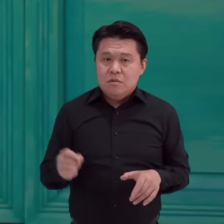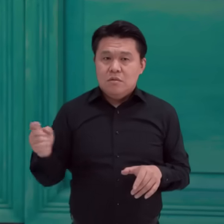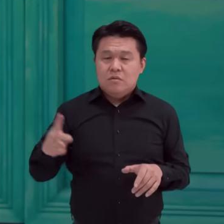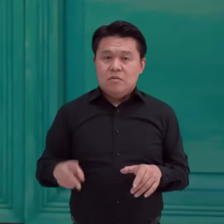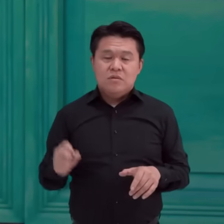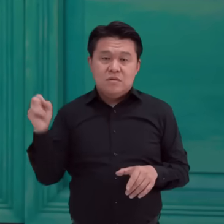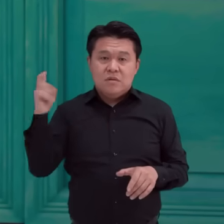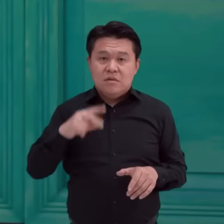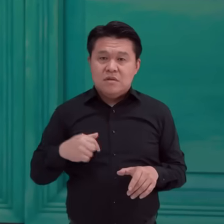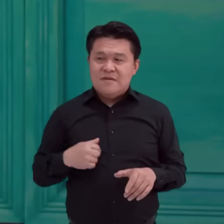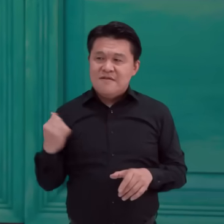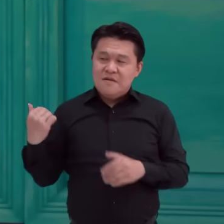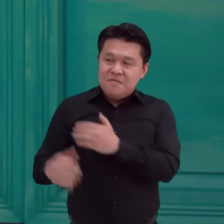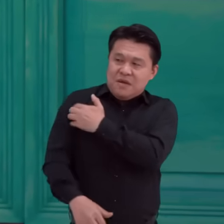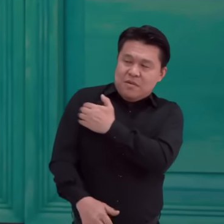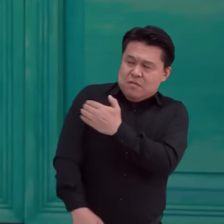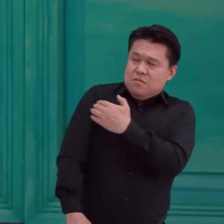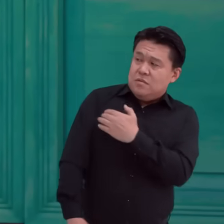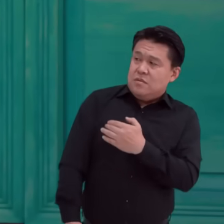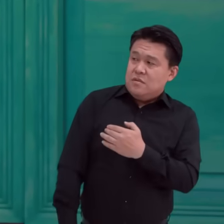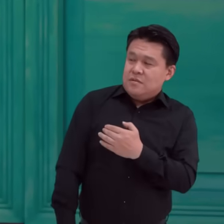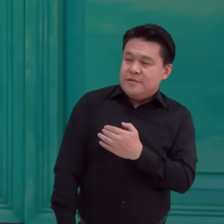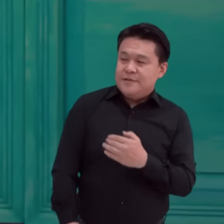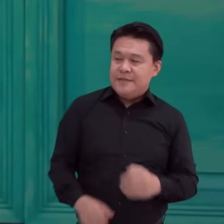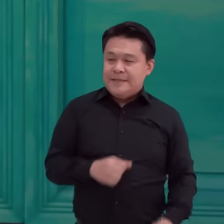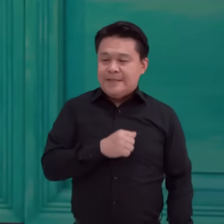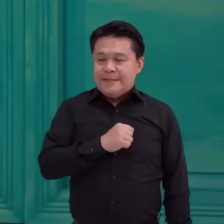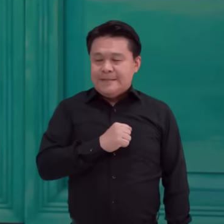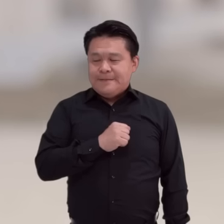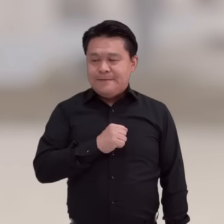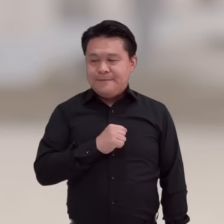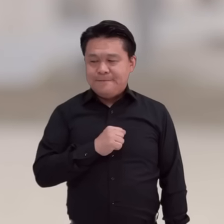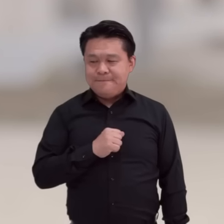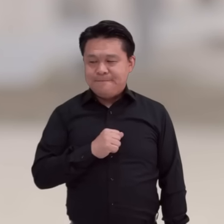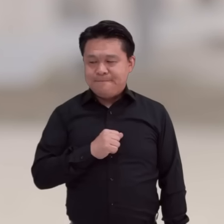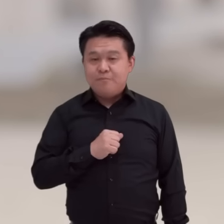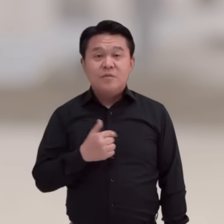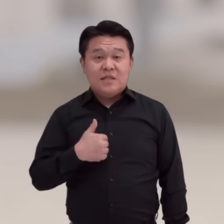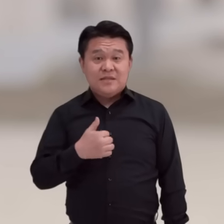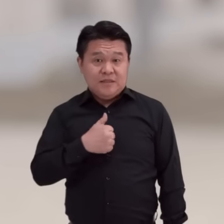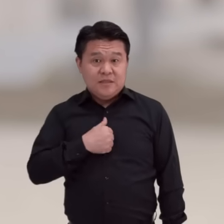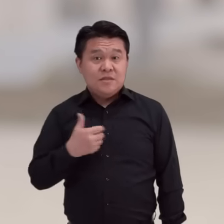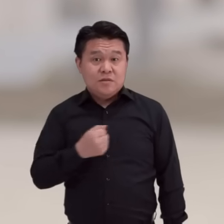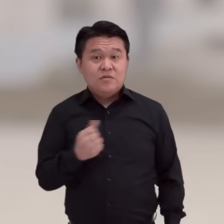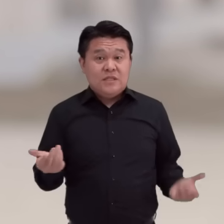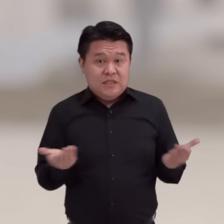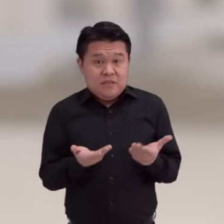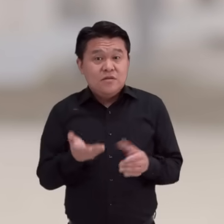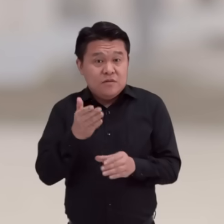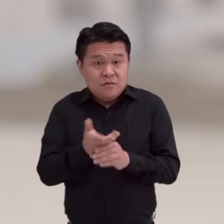or try to touch us without asking first. We do our work with pride,